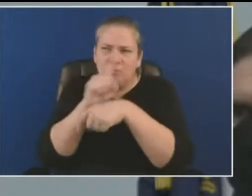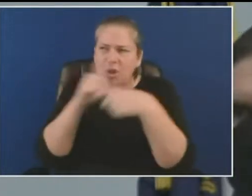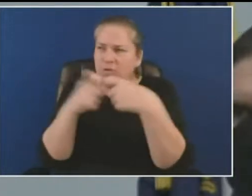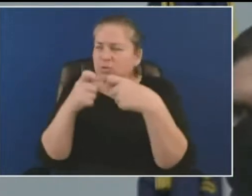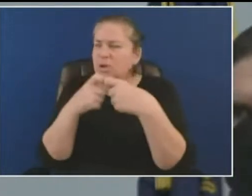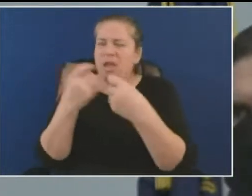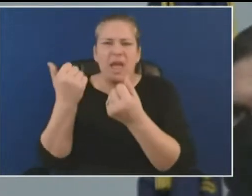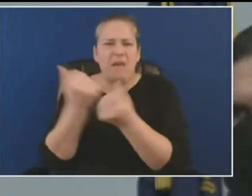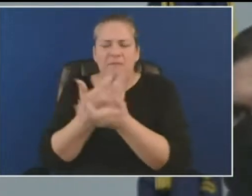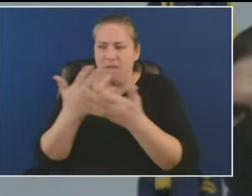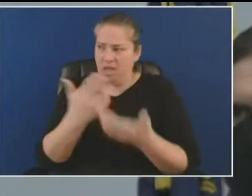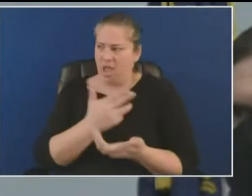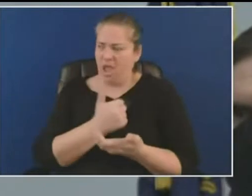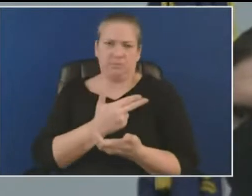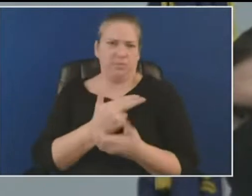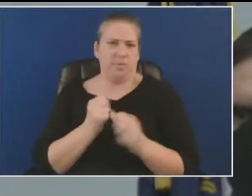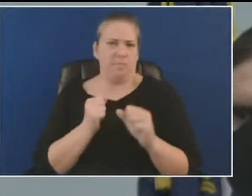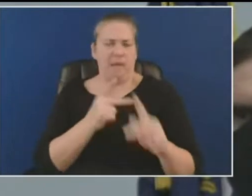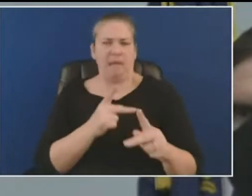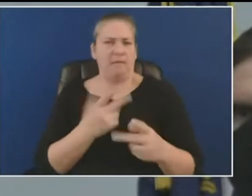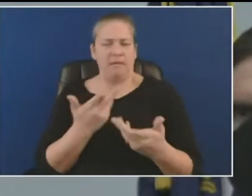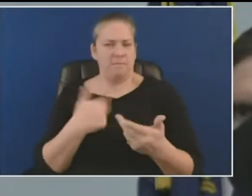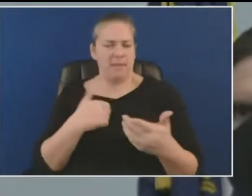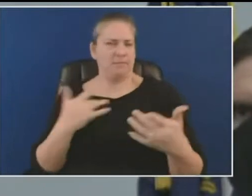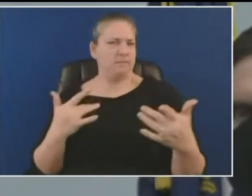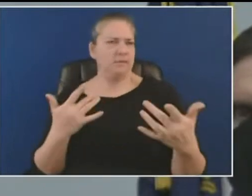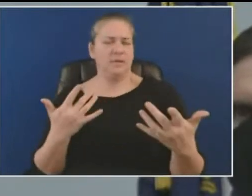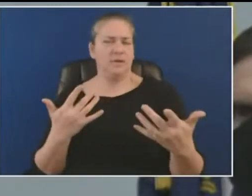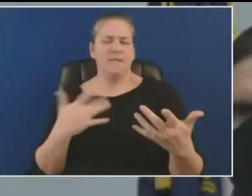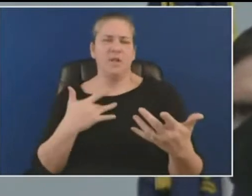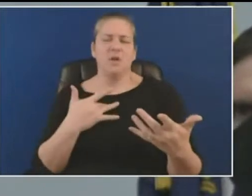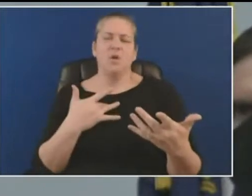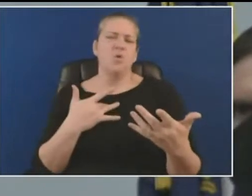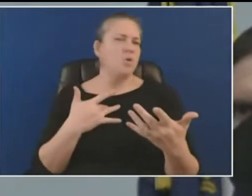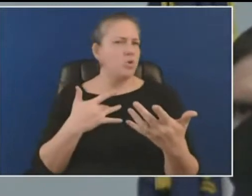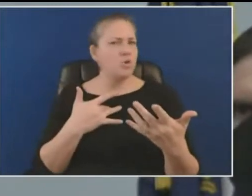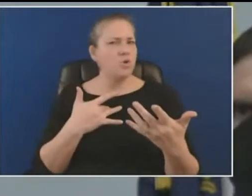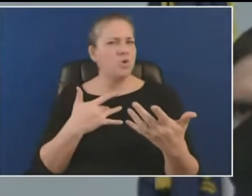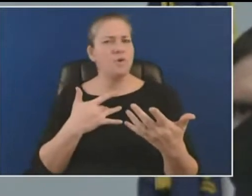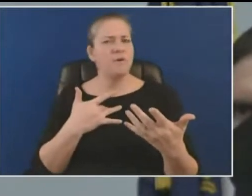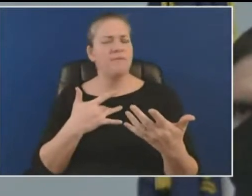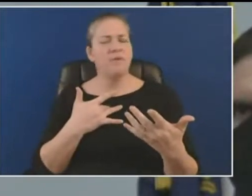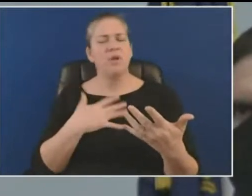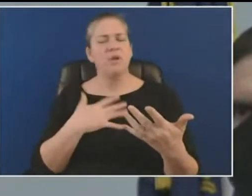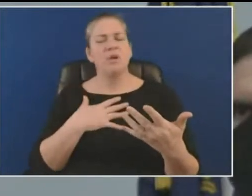led me to have a big sigh of relief. Our promise to you and the promises